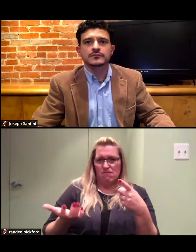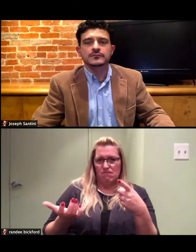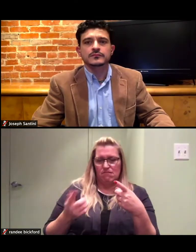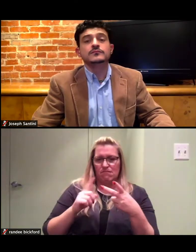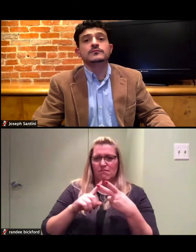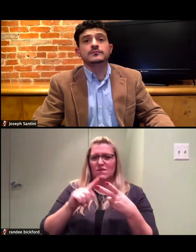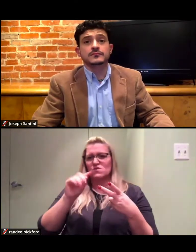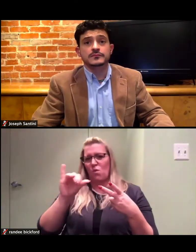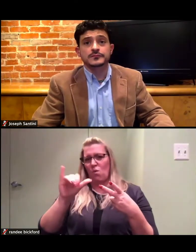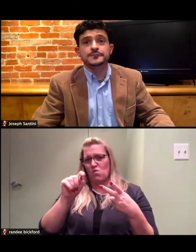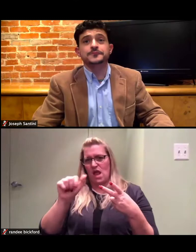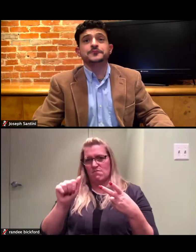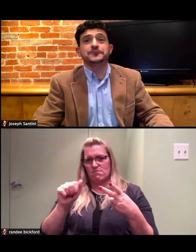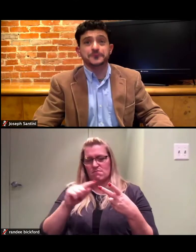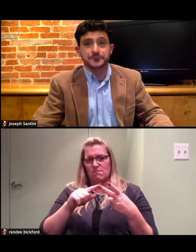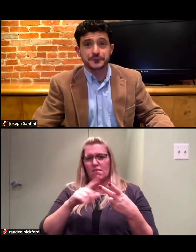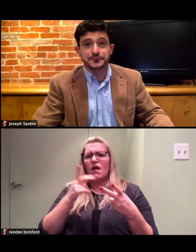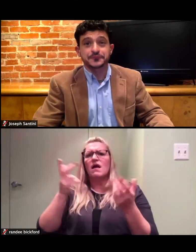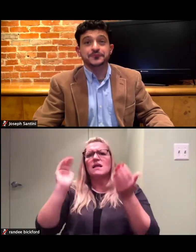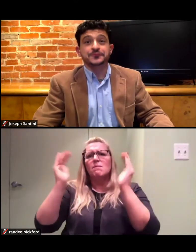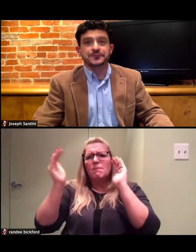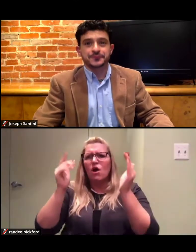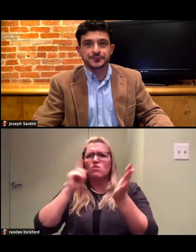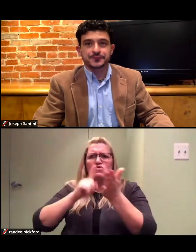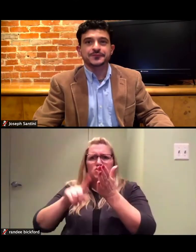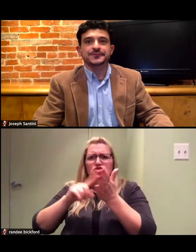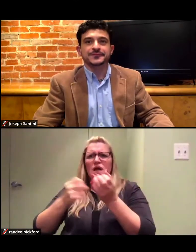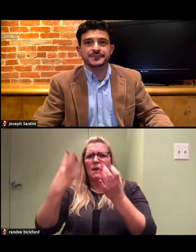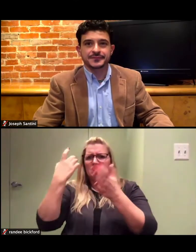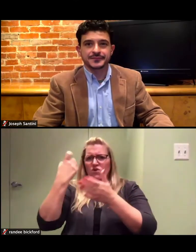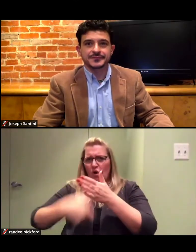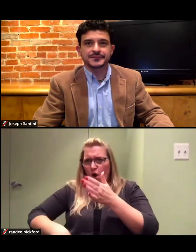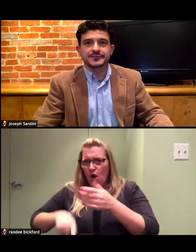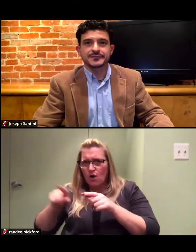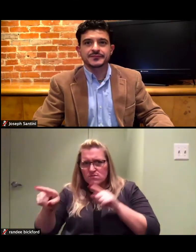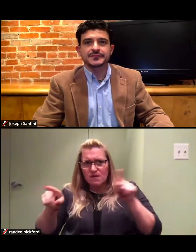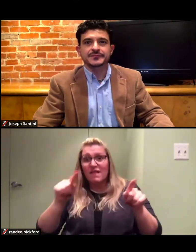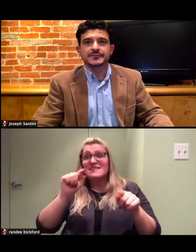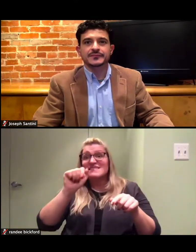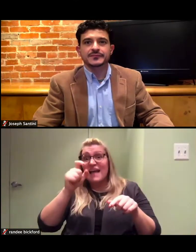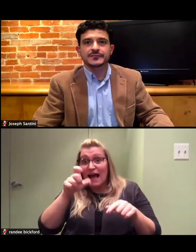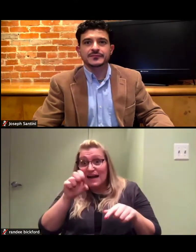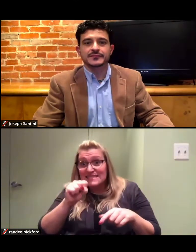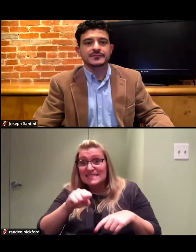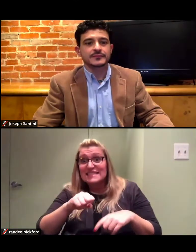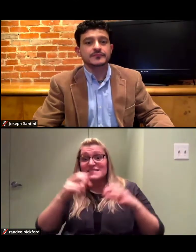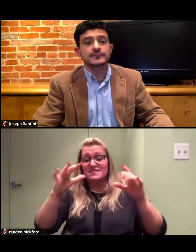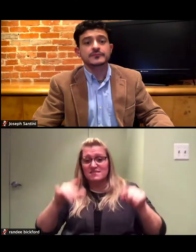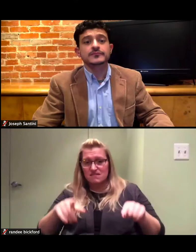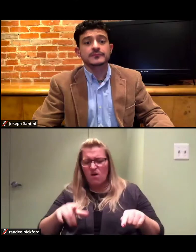Suppose you want a Cadillac or a Toyota and compare and research the prices for both of those,